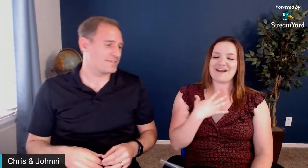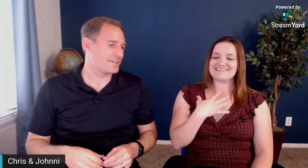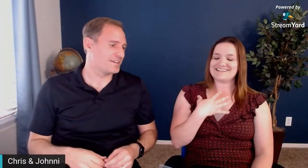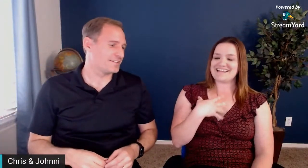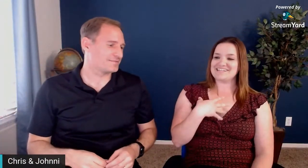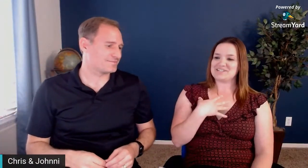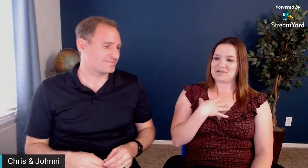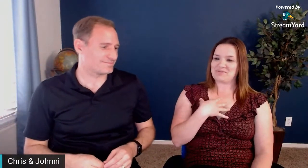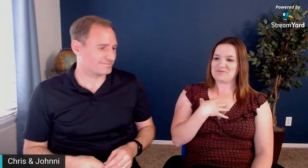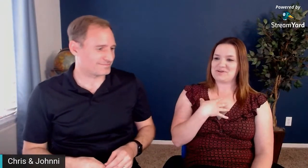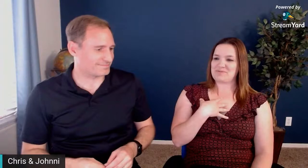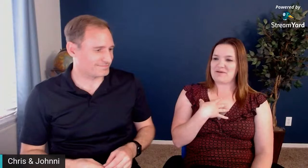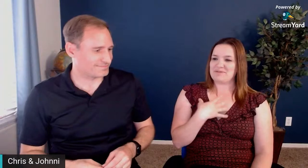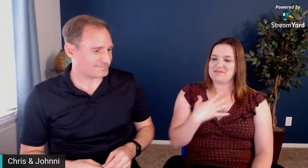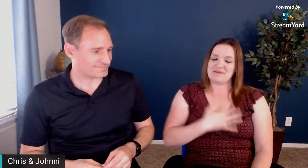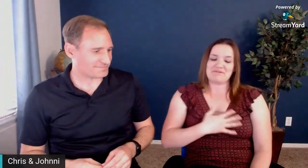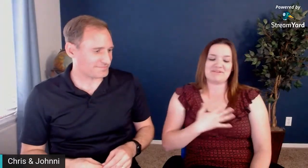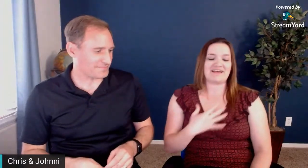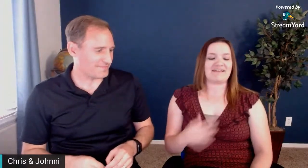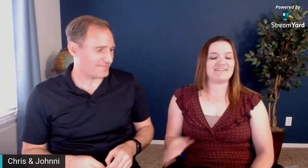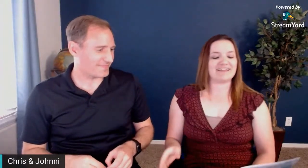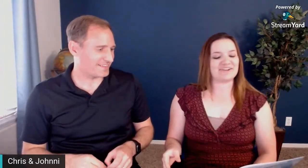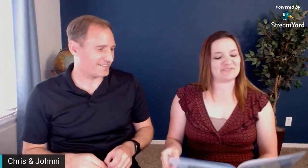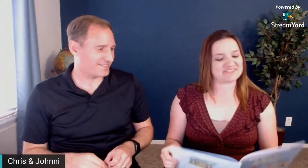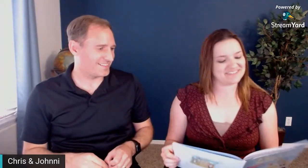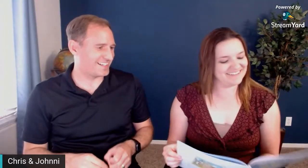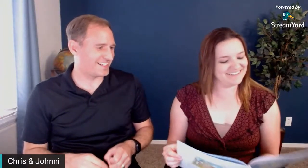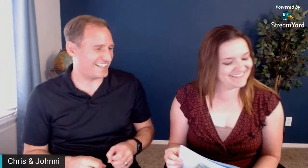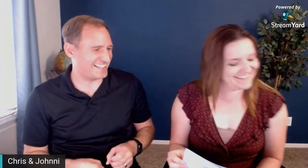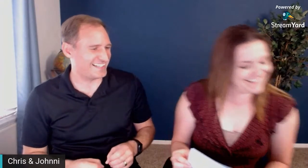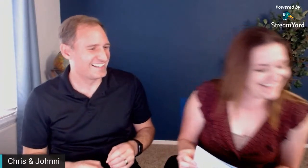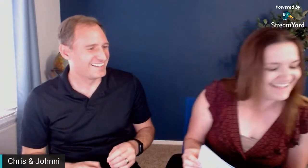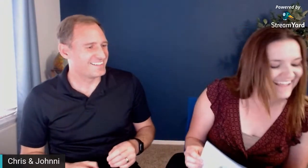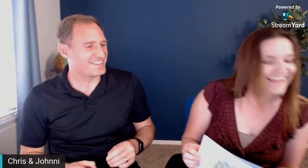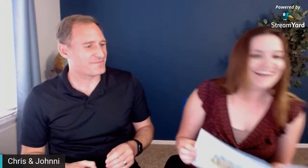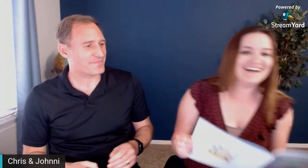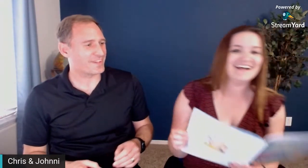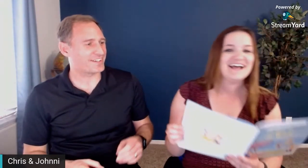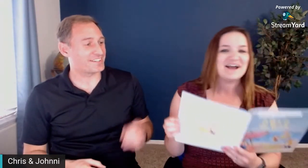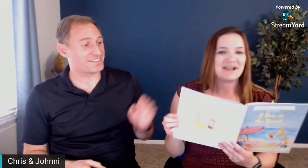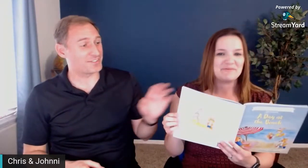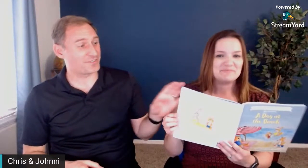why is it i can interpret with no problem but you make me read out loud and i get nervous okay so